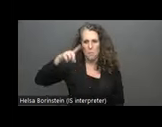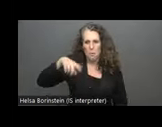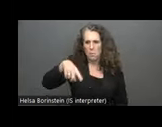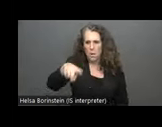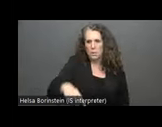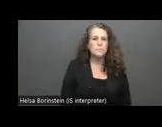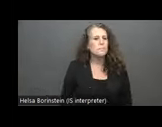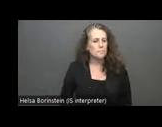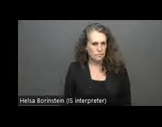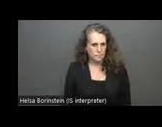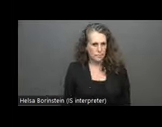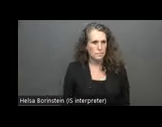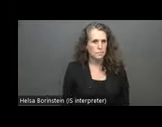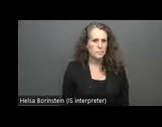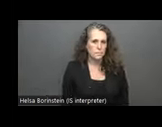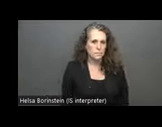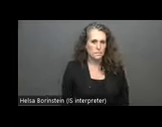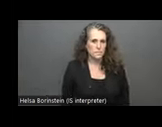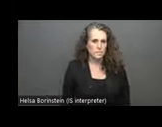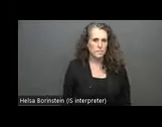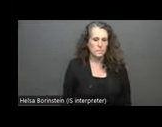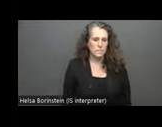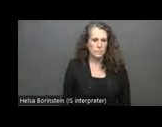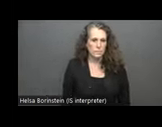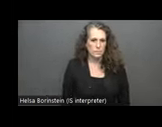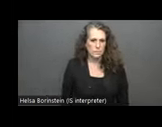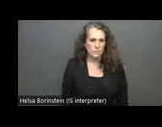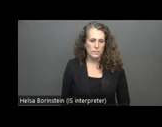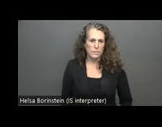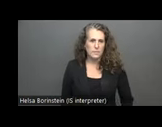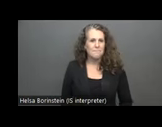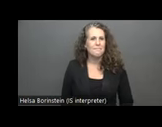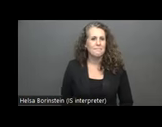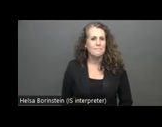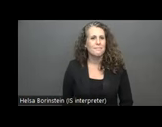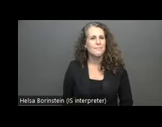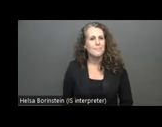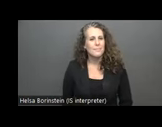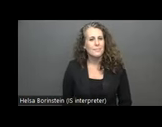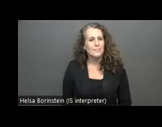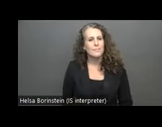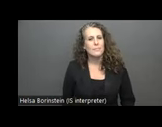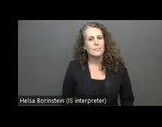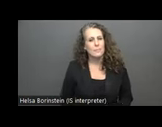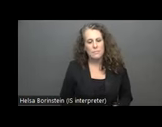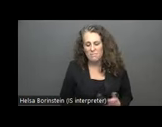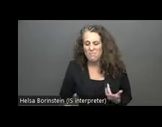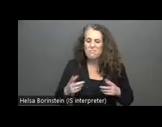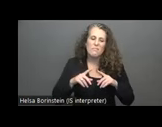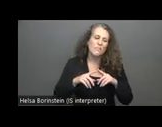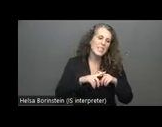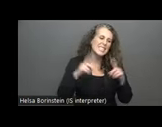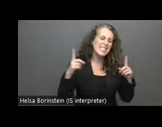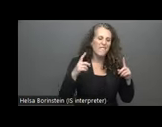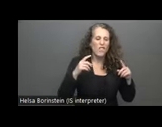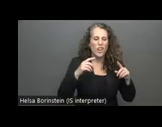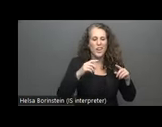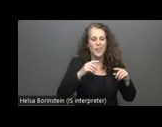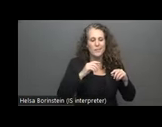a, as a good liquid local is really continue to do this was.